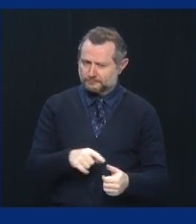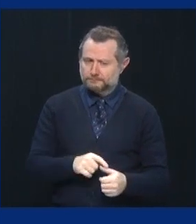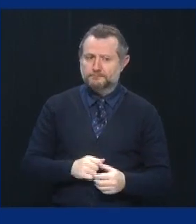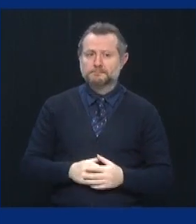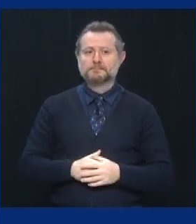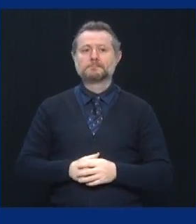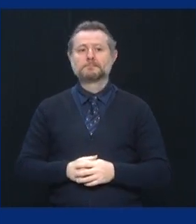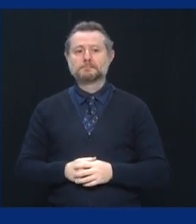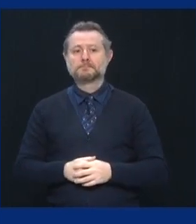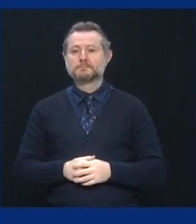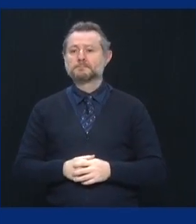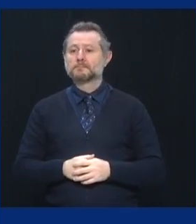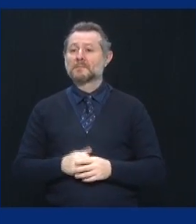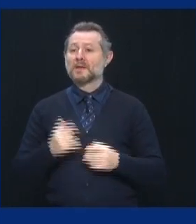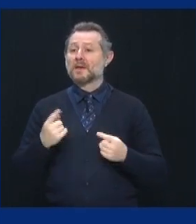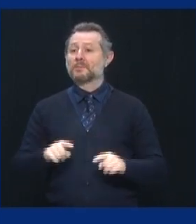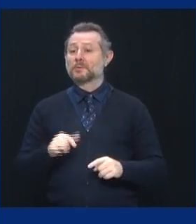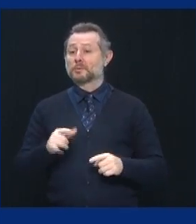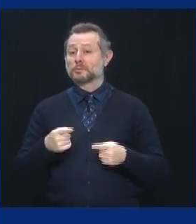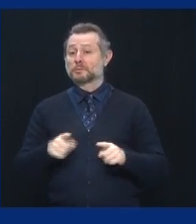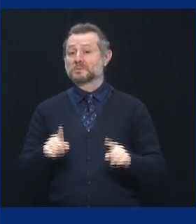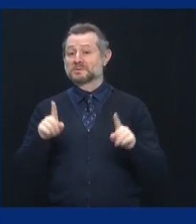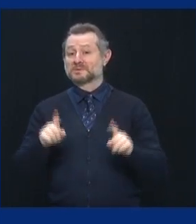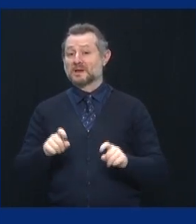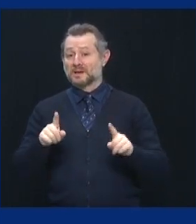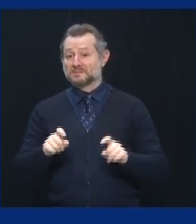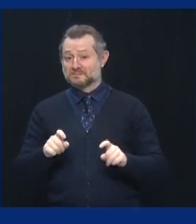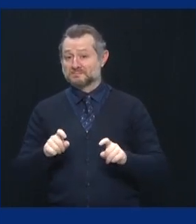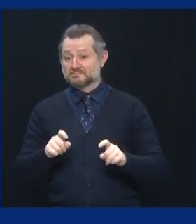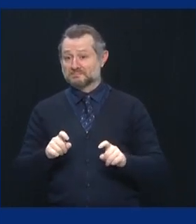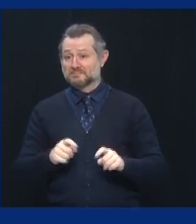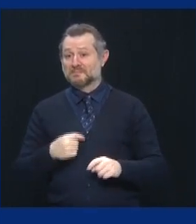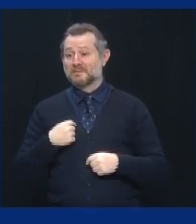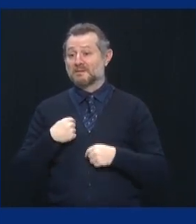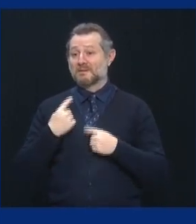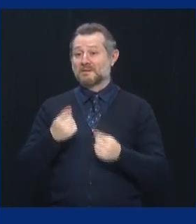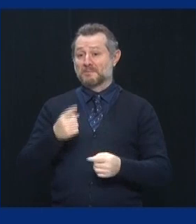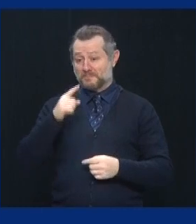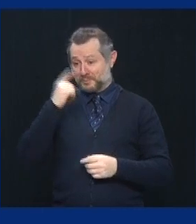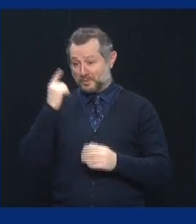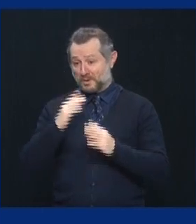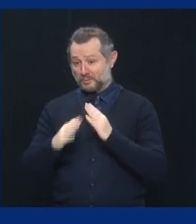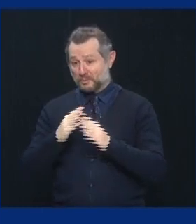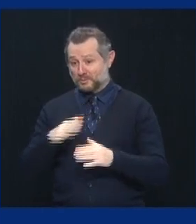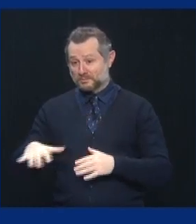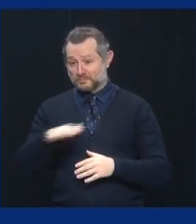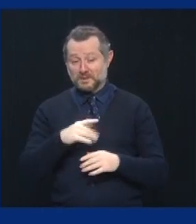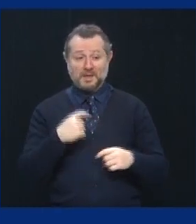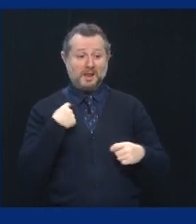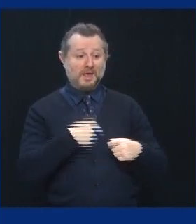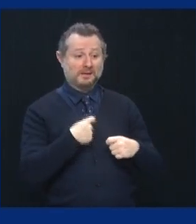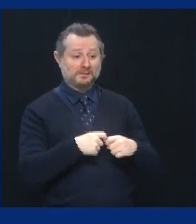AND WILL YOU TAKE IT? CAN YOU GET IT, THAT IS ACCESS.